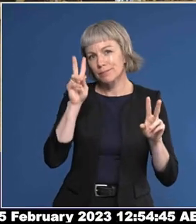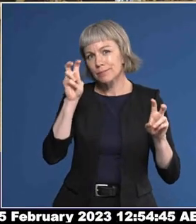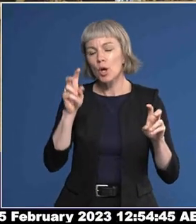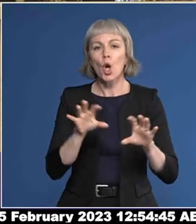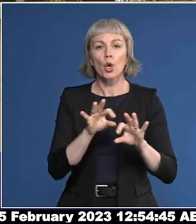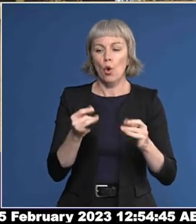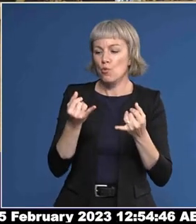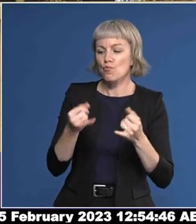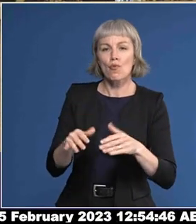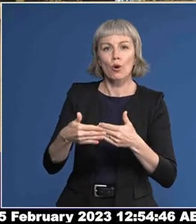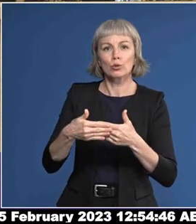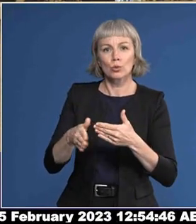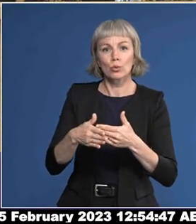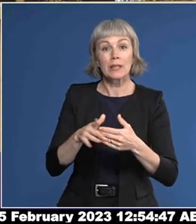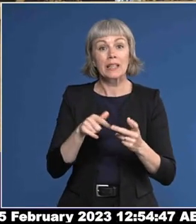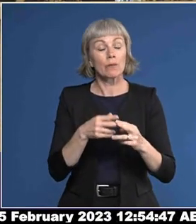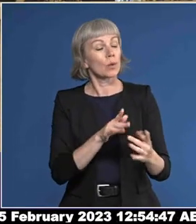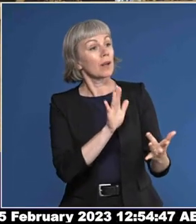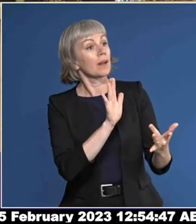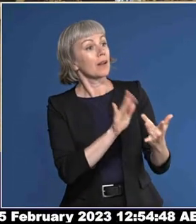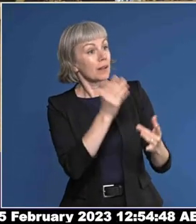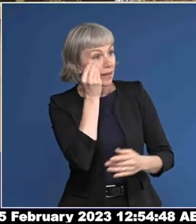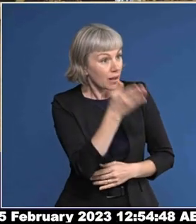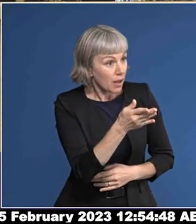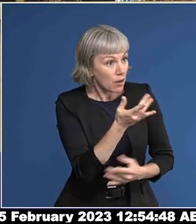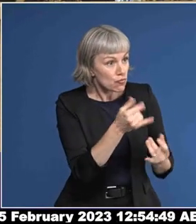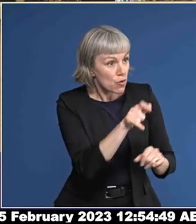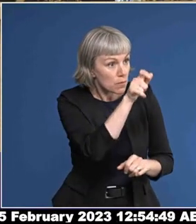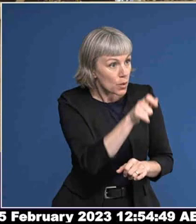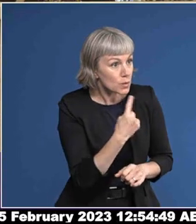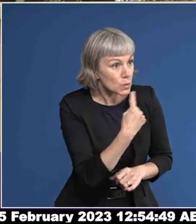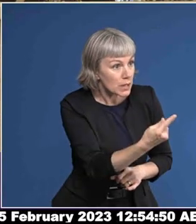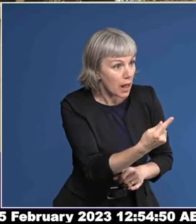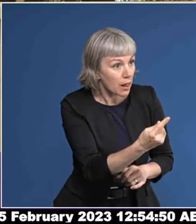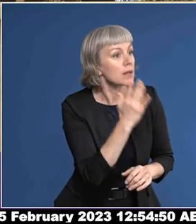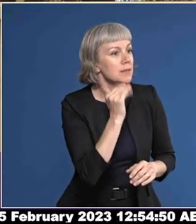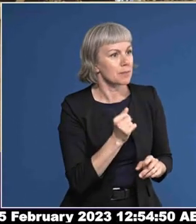And our quality and safeguarding team plays a role in ensuring that there is some